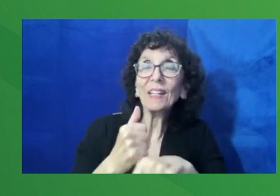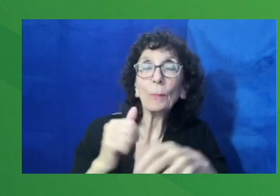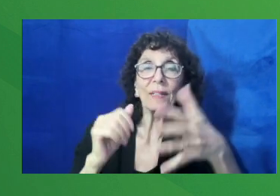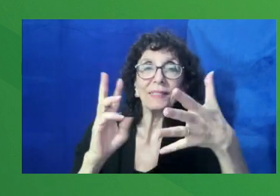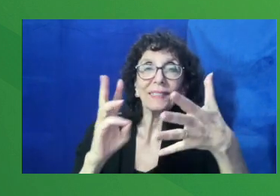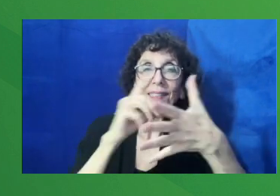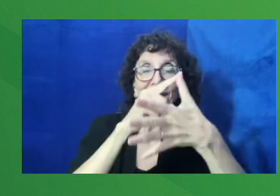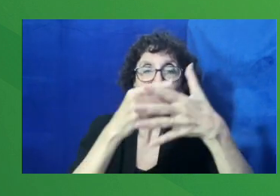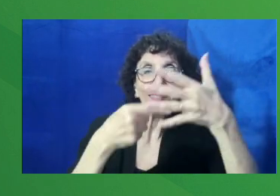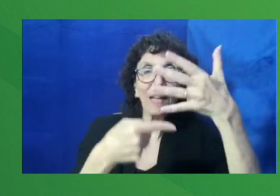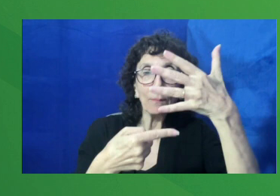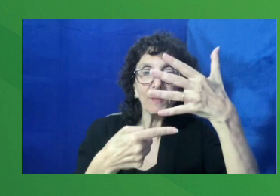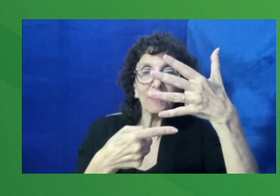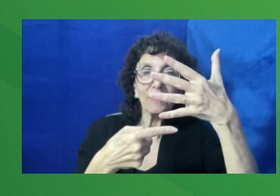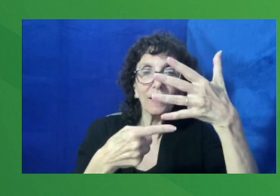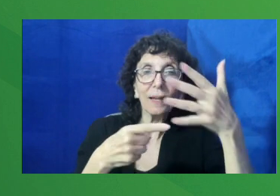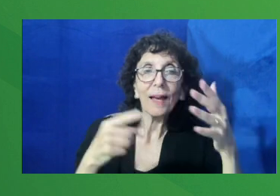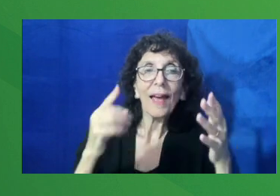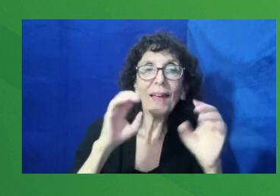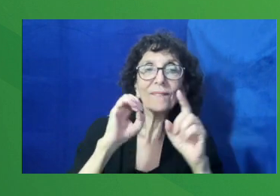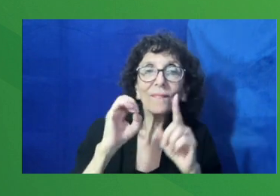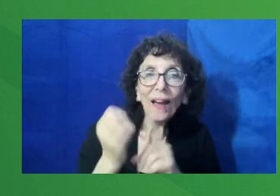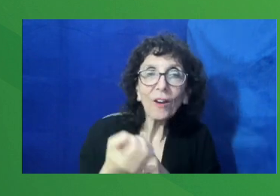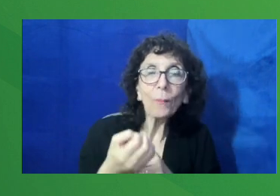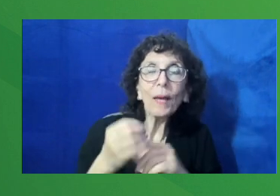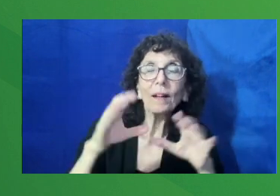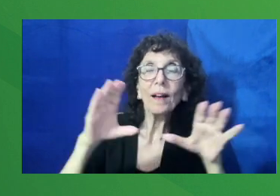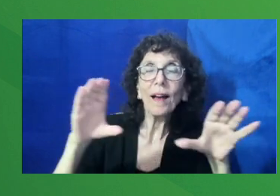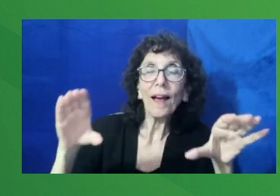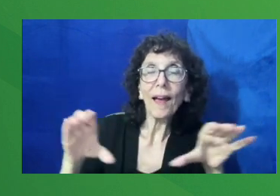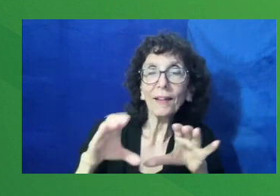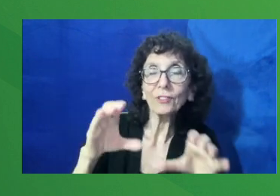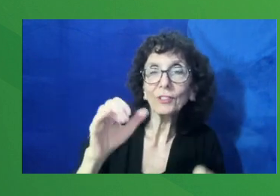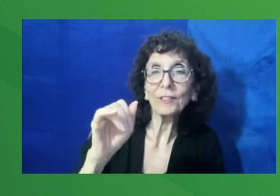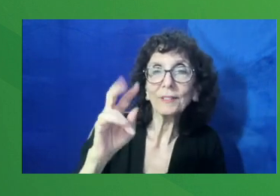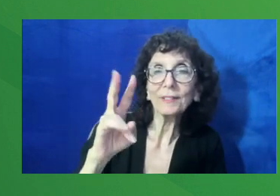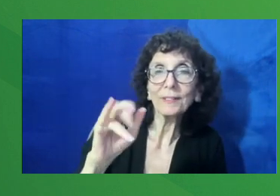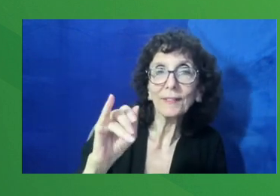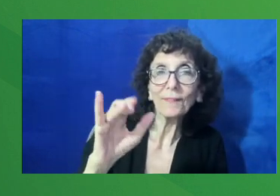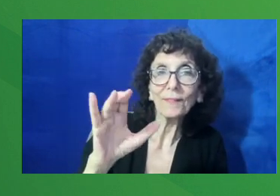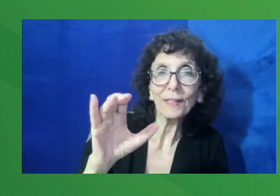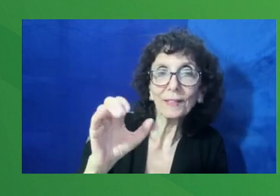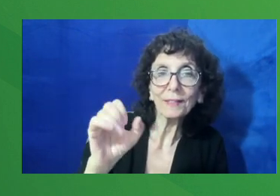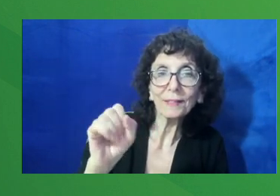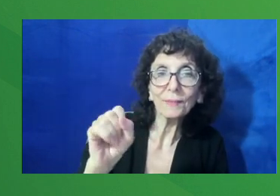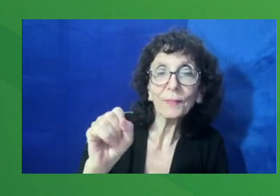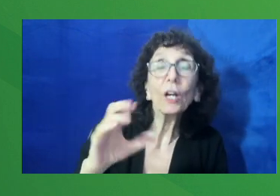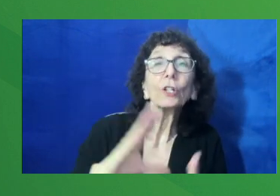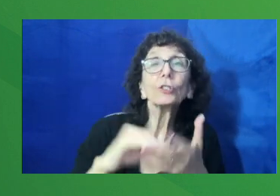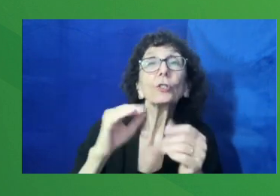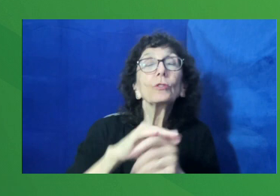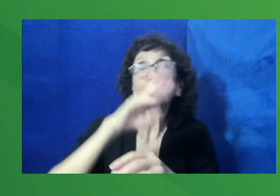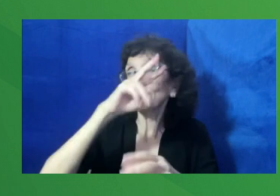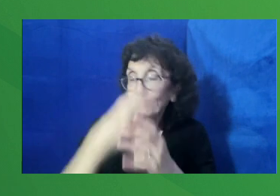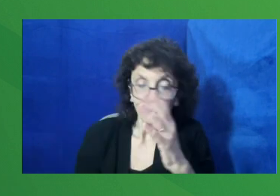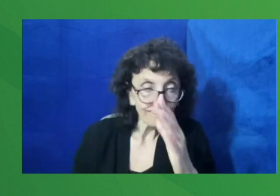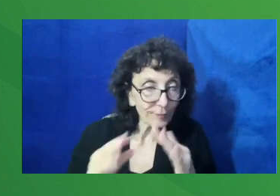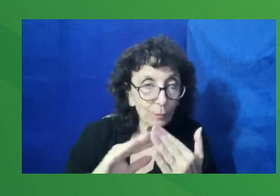process that starts with the students diving into the community, identifying issues that they care